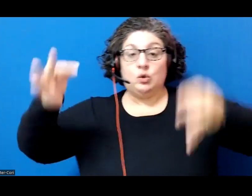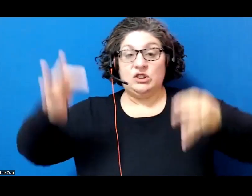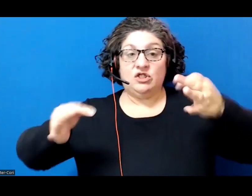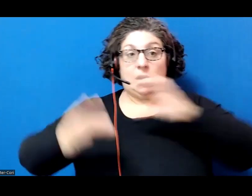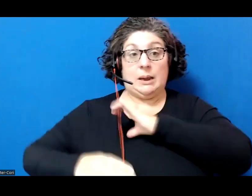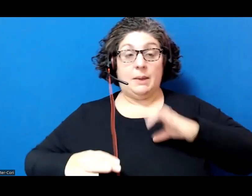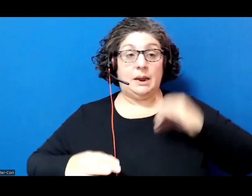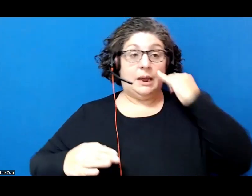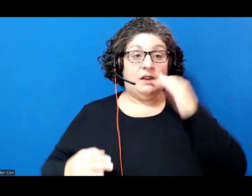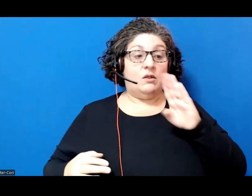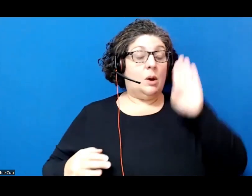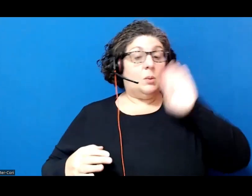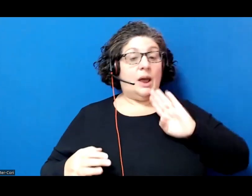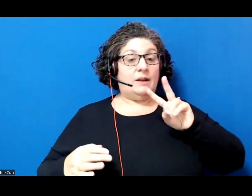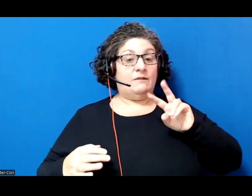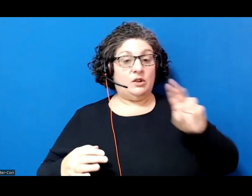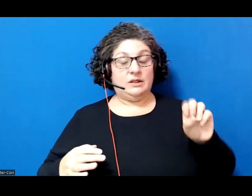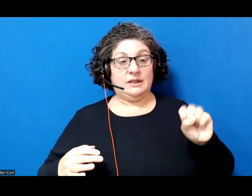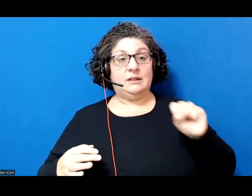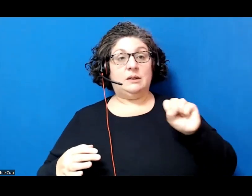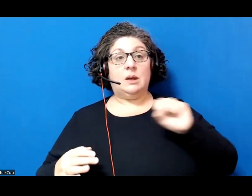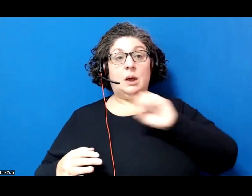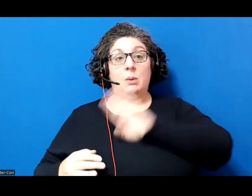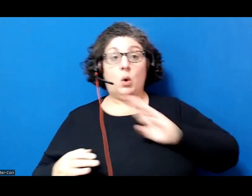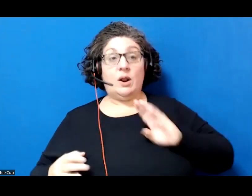Brown v. Board of Education was properly decided.